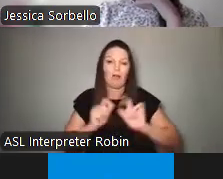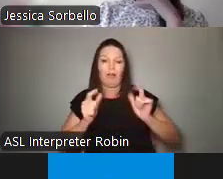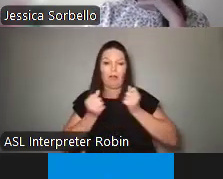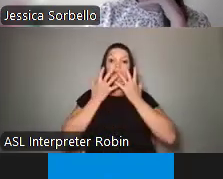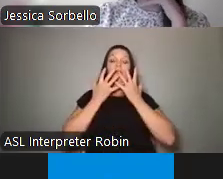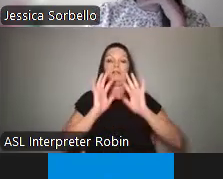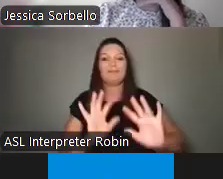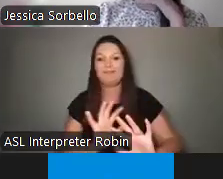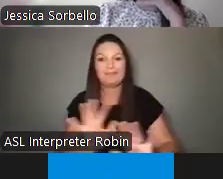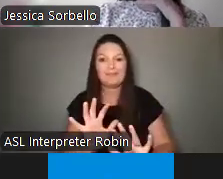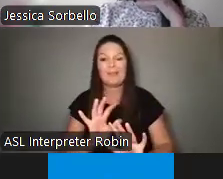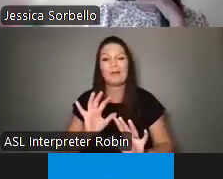»BLAISE BRYANT: Jess if I may